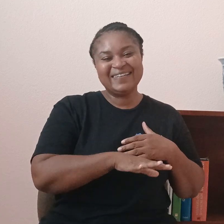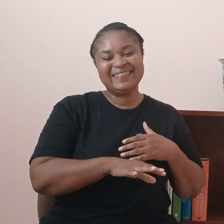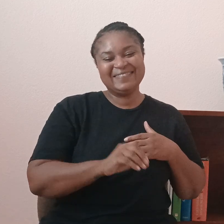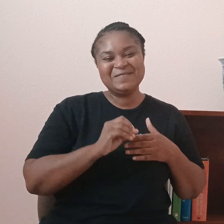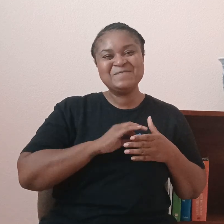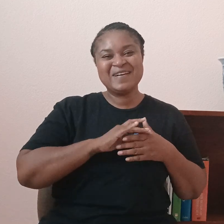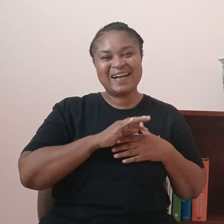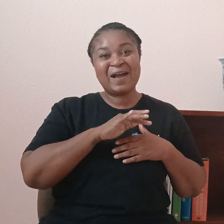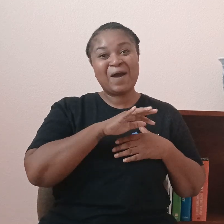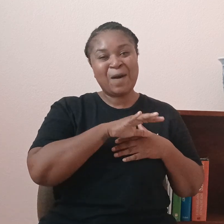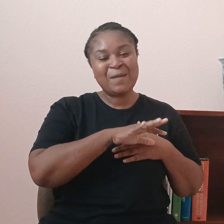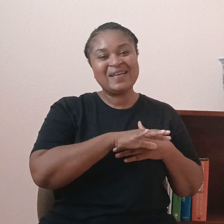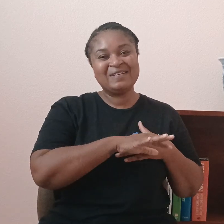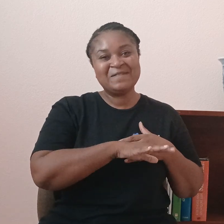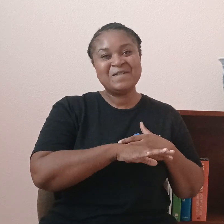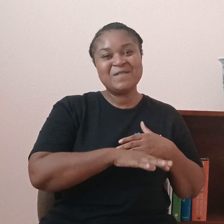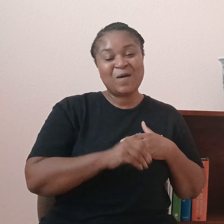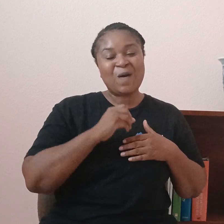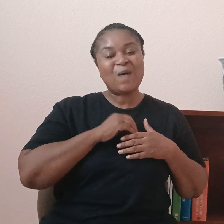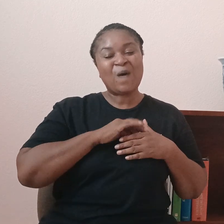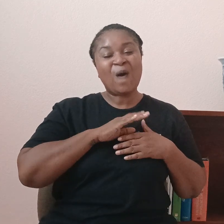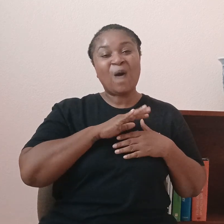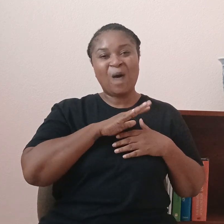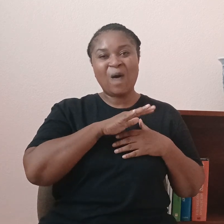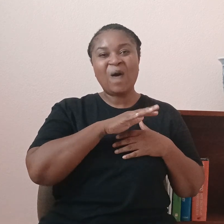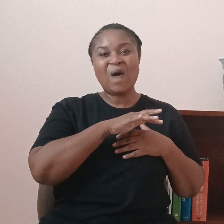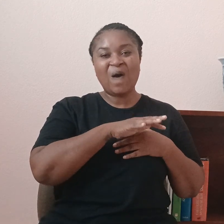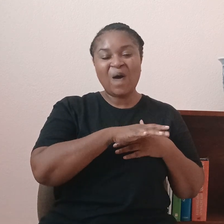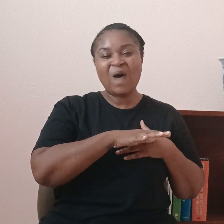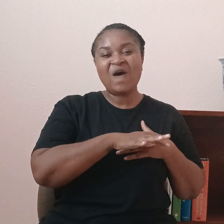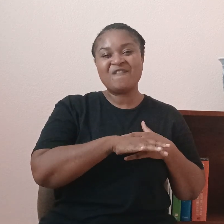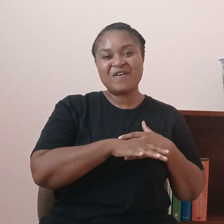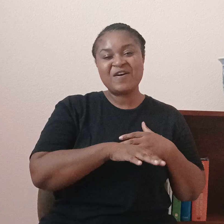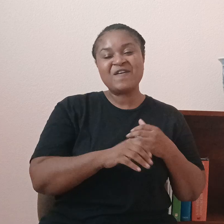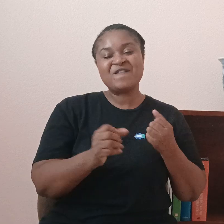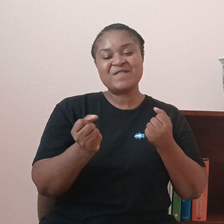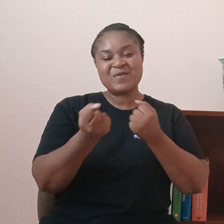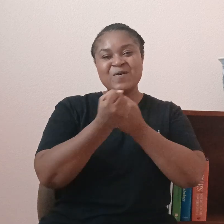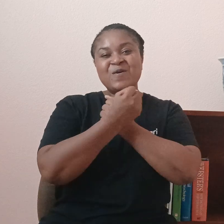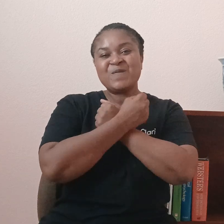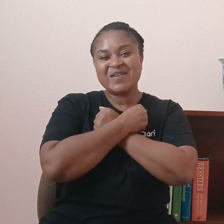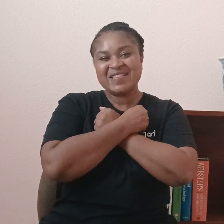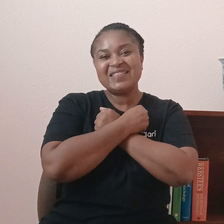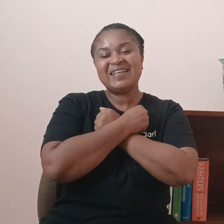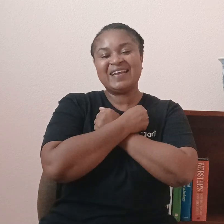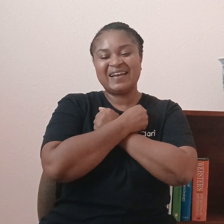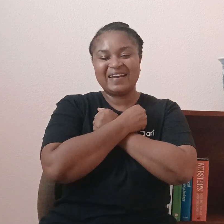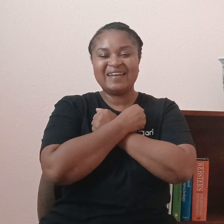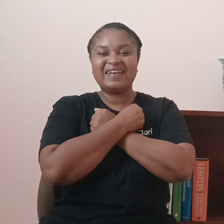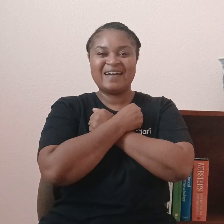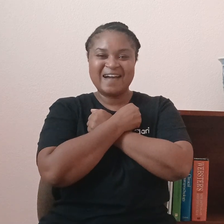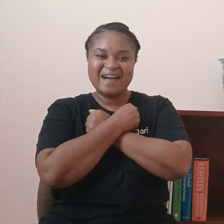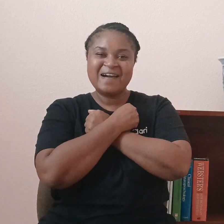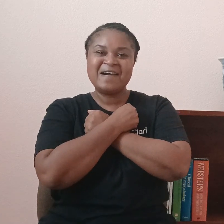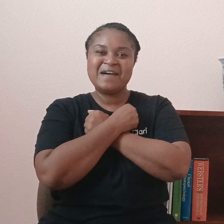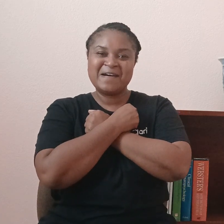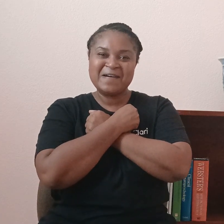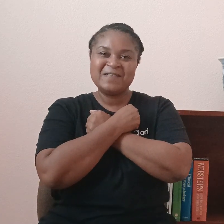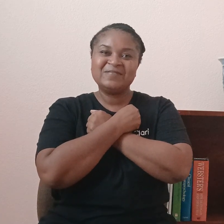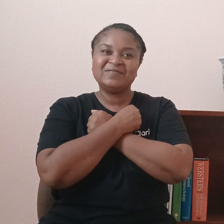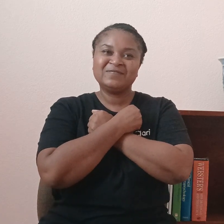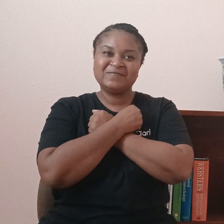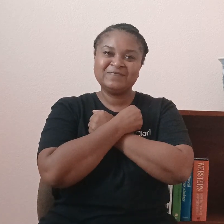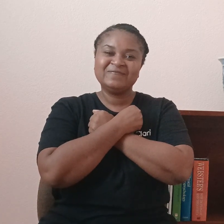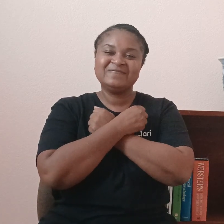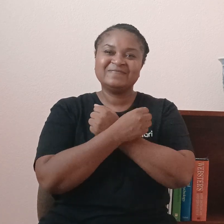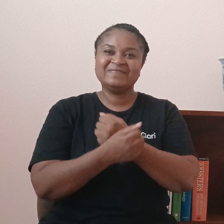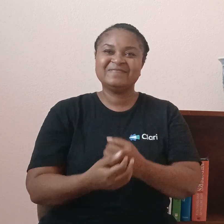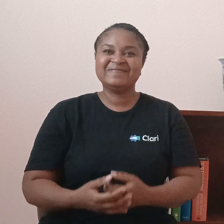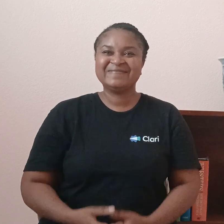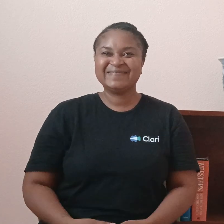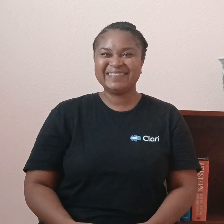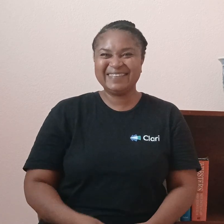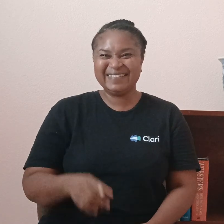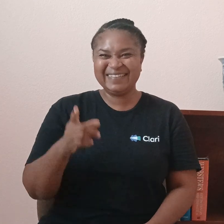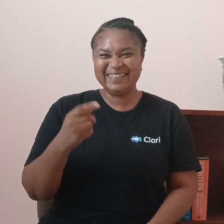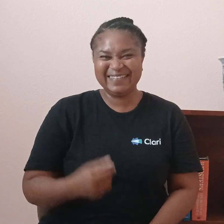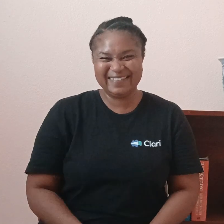Fill my cup let it overflow Let it overflow with love.